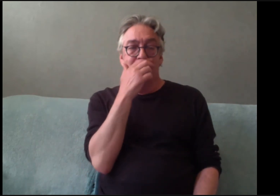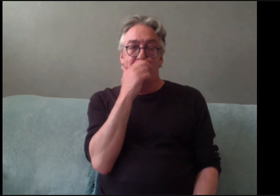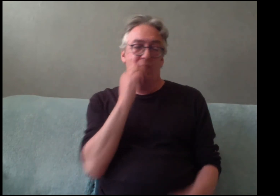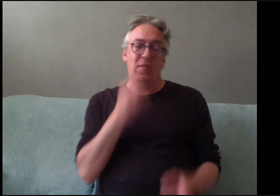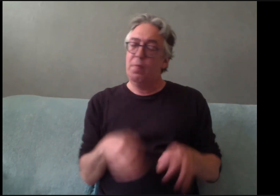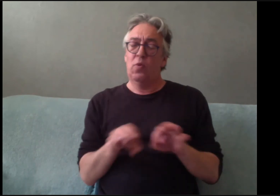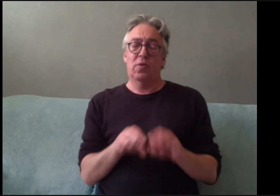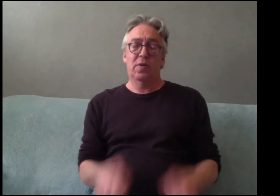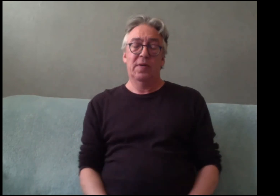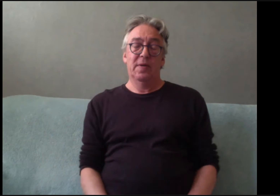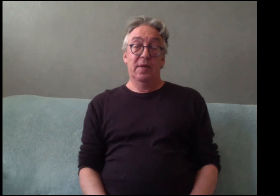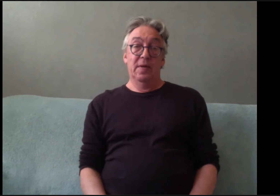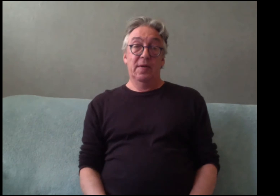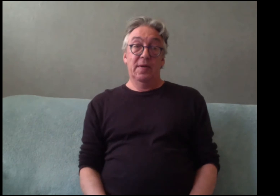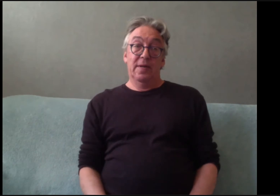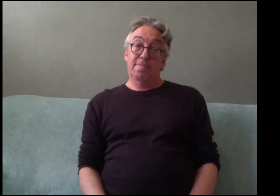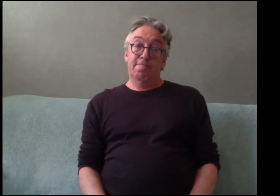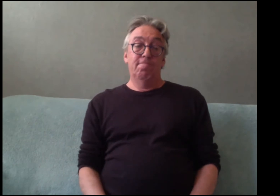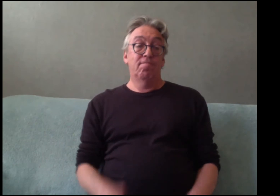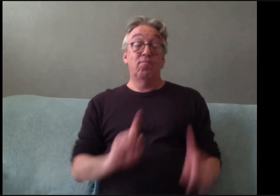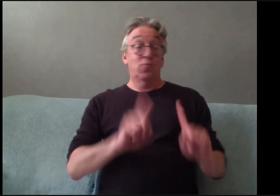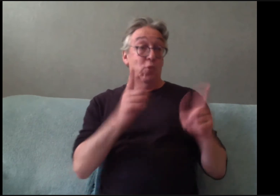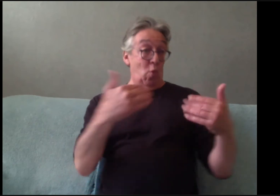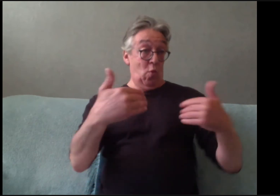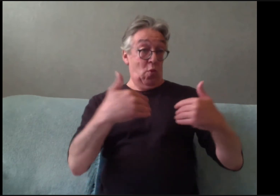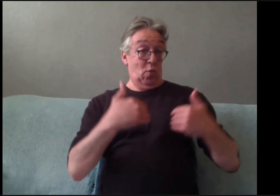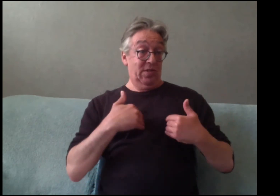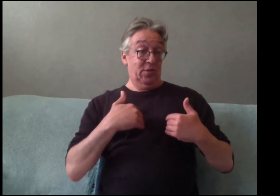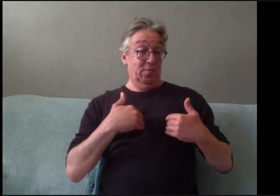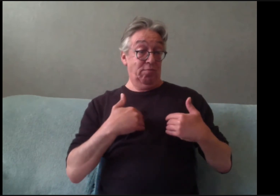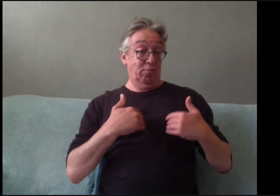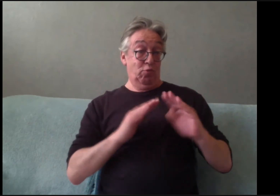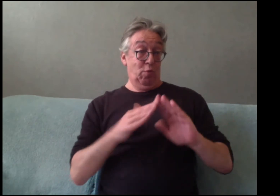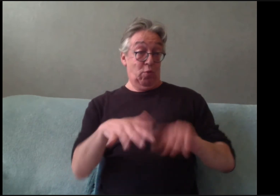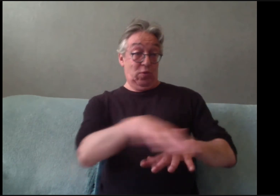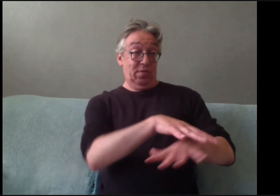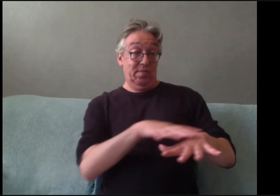the mobilization of organization to share resources and materials